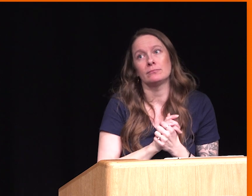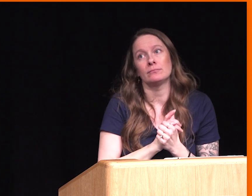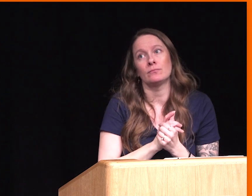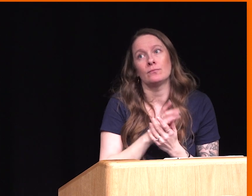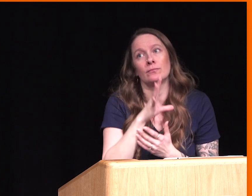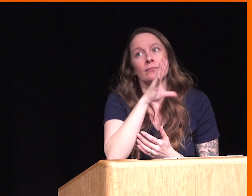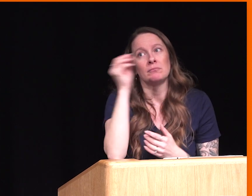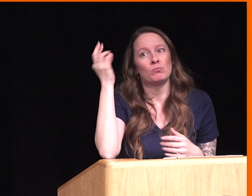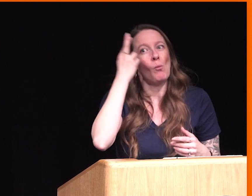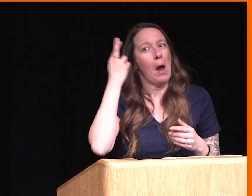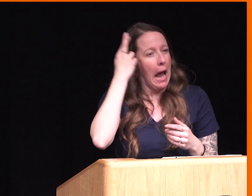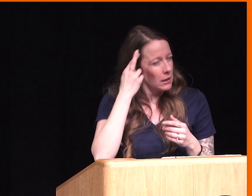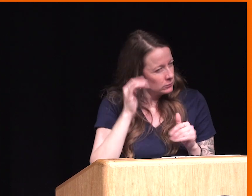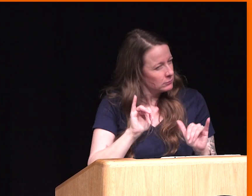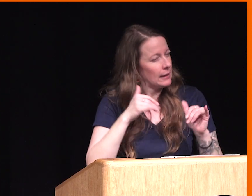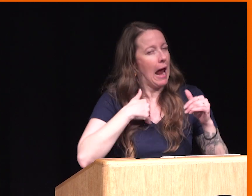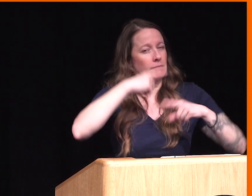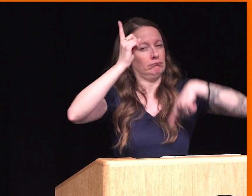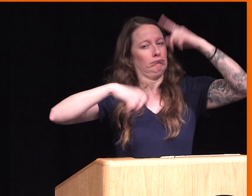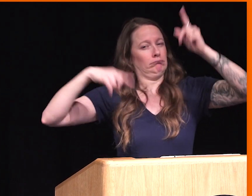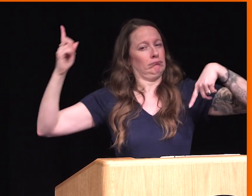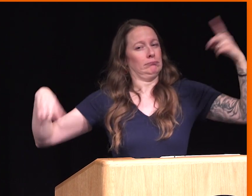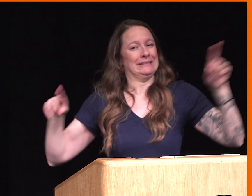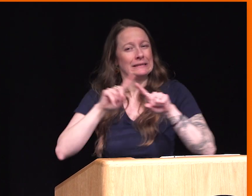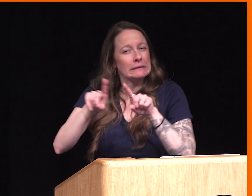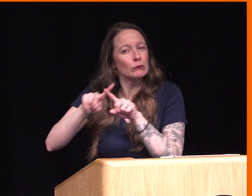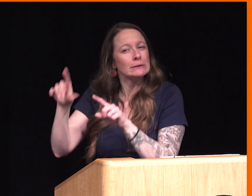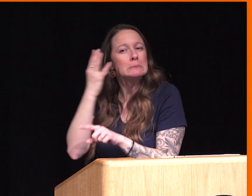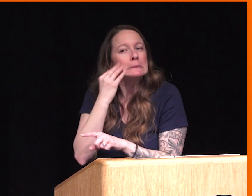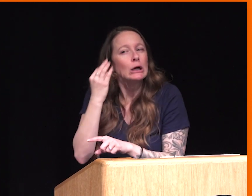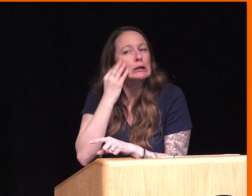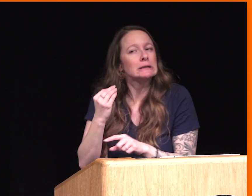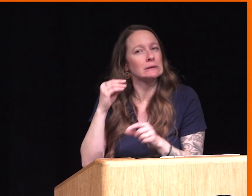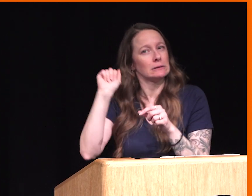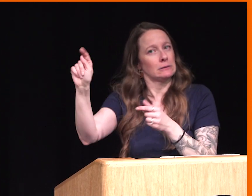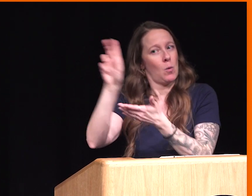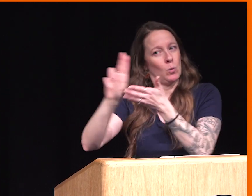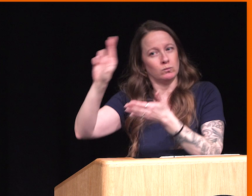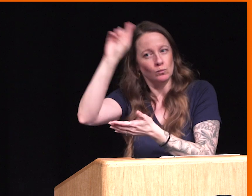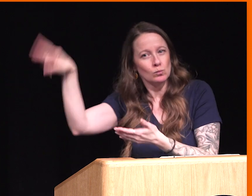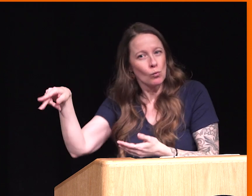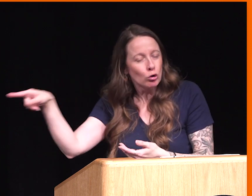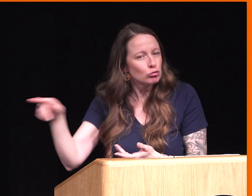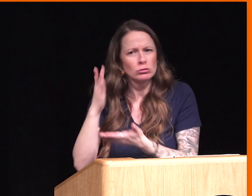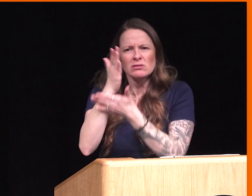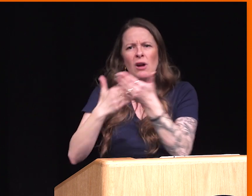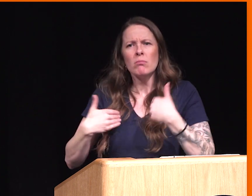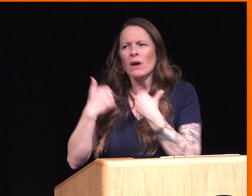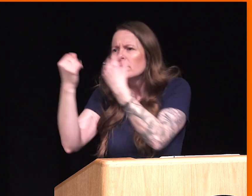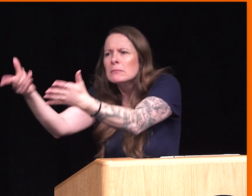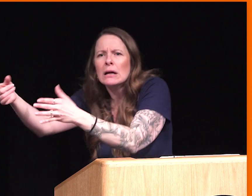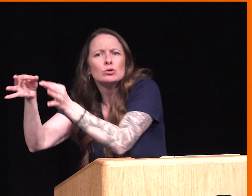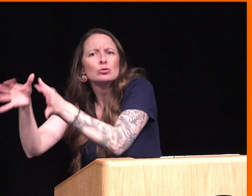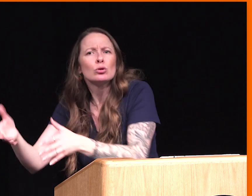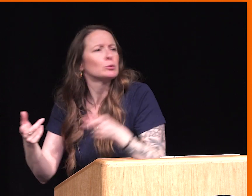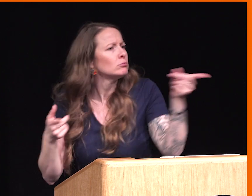And we talked to each other. And through those conversations, we realized that we all had very different experiences at the U of R.